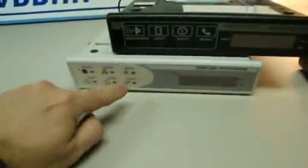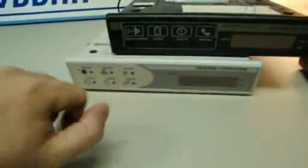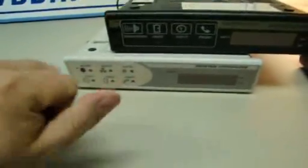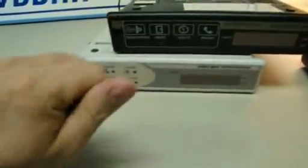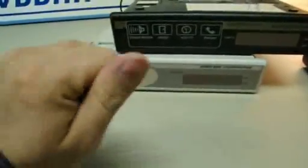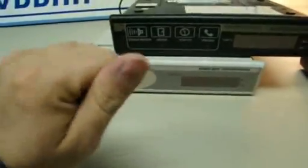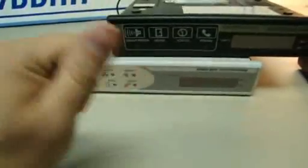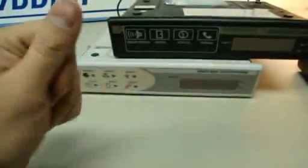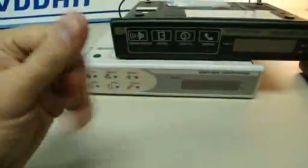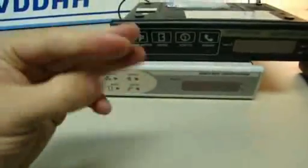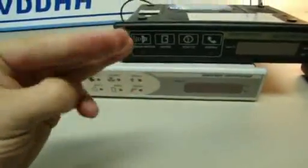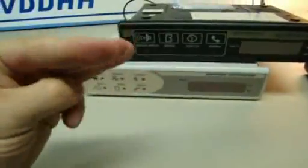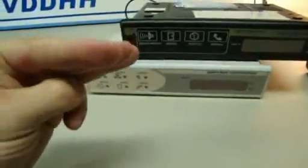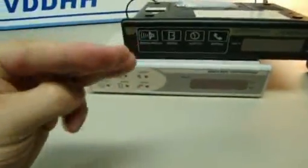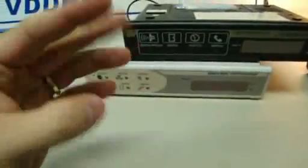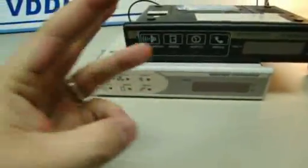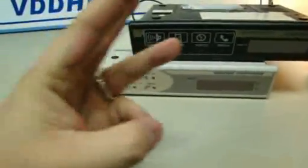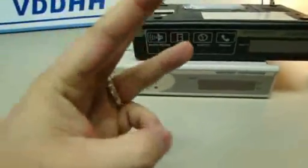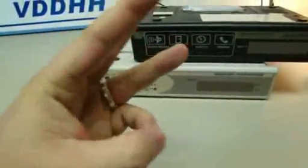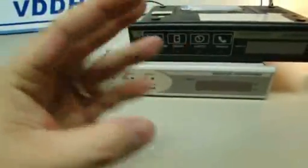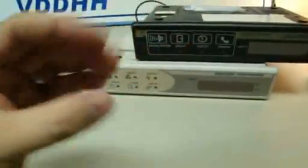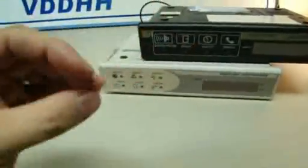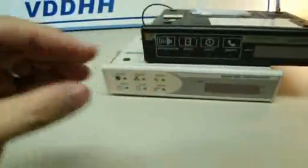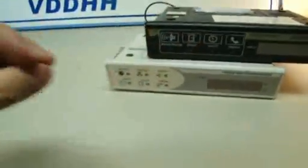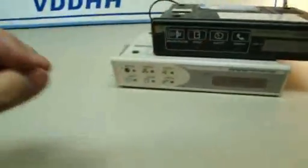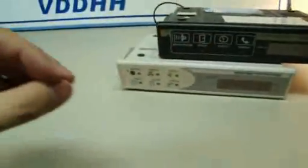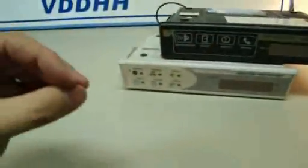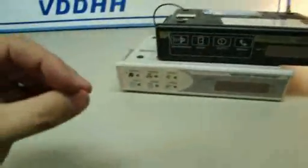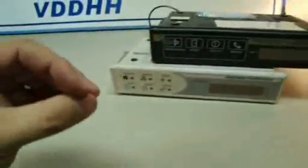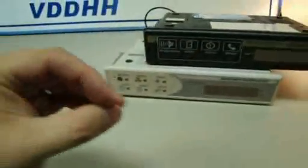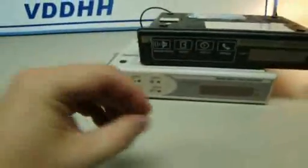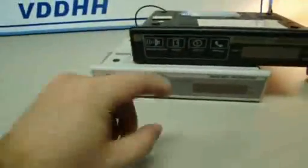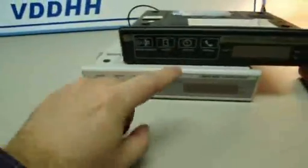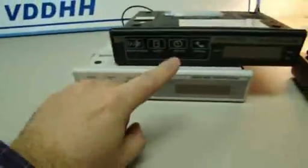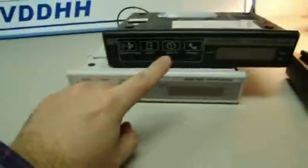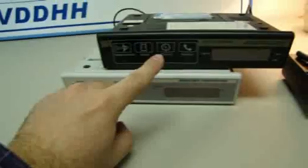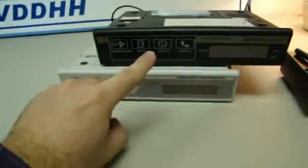AM-6000 (white one)